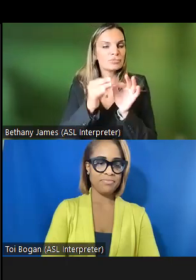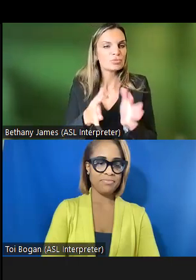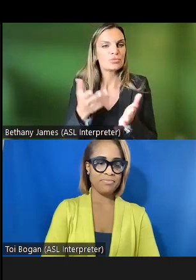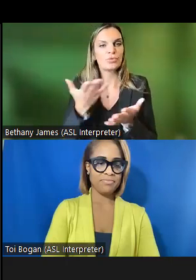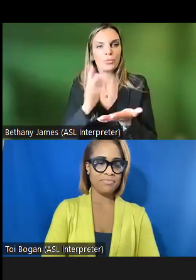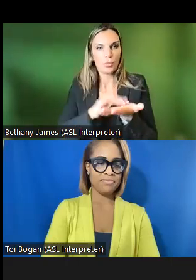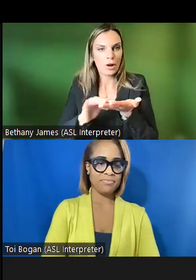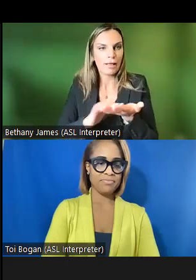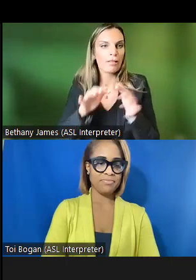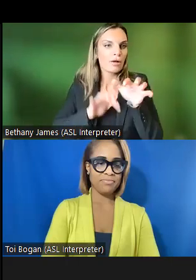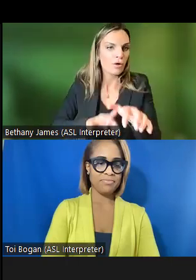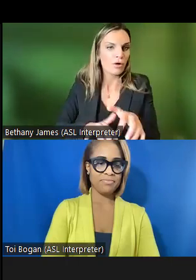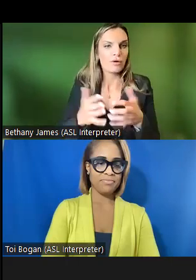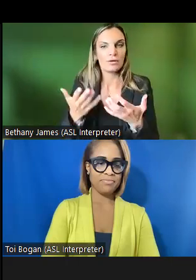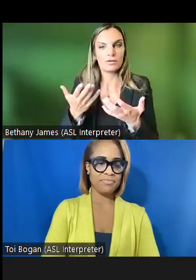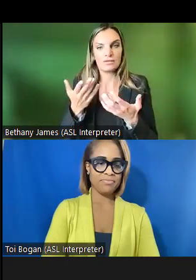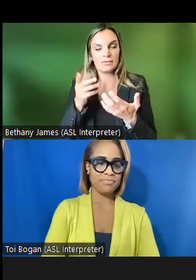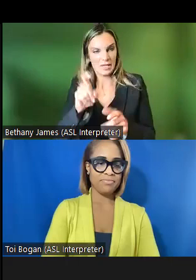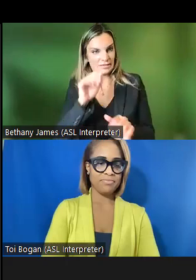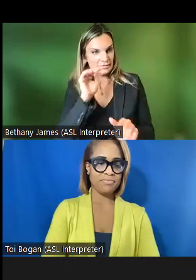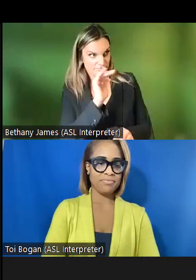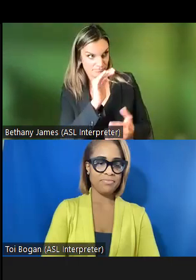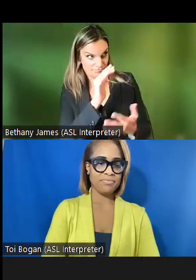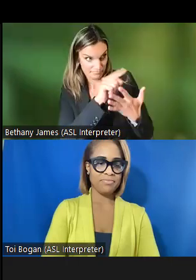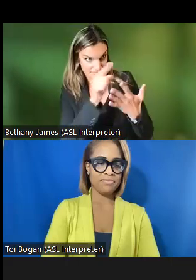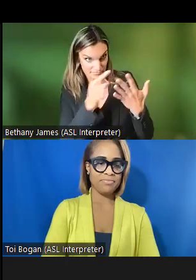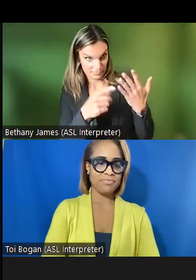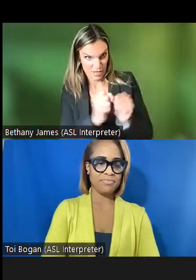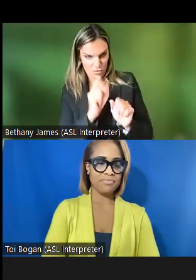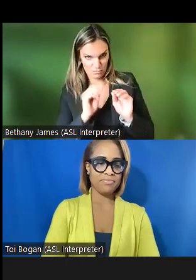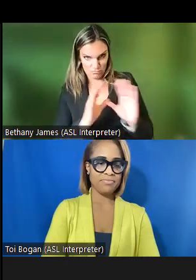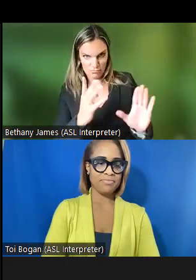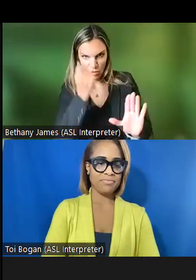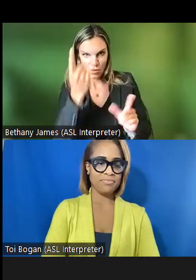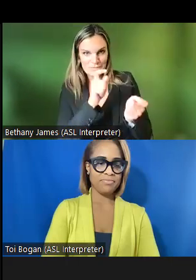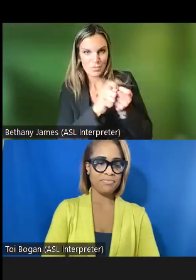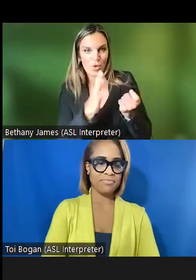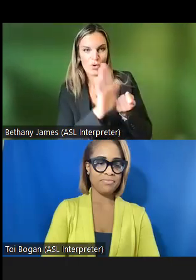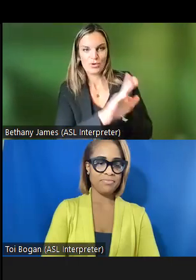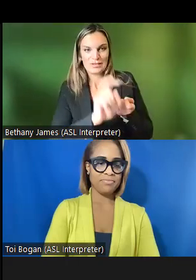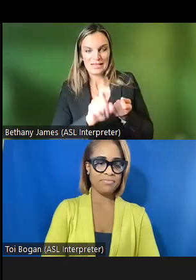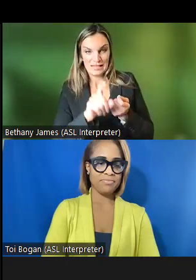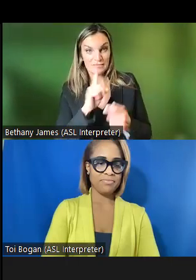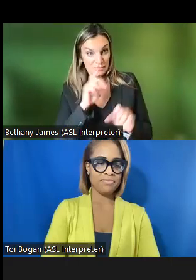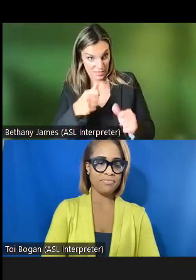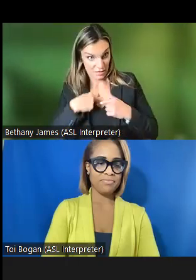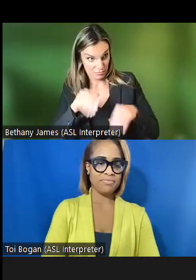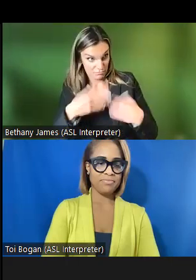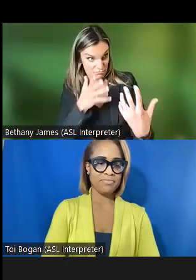Whatever it is, make sure that you understand correctly what they're asking for and determine whether you can provide that, and then you implement that.